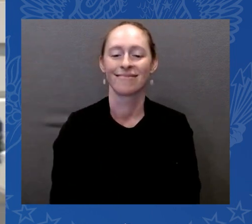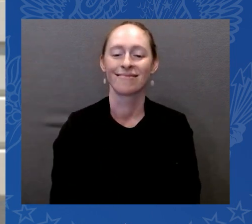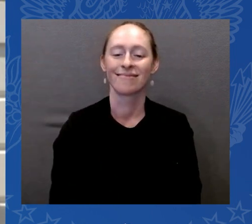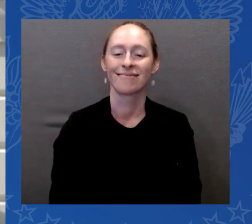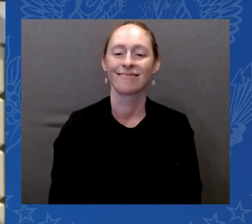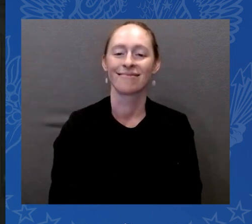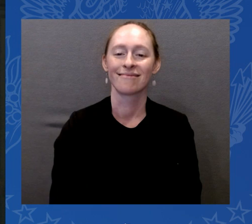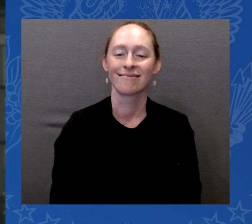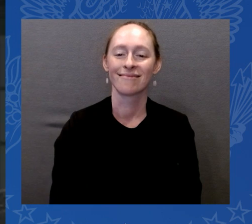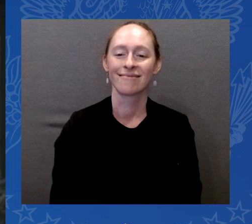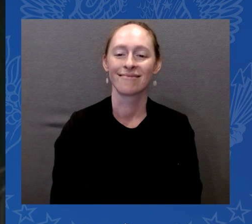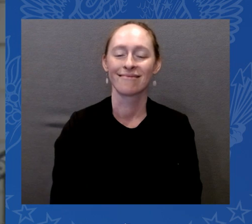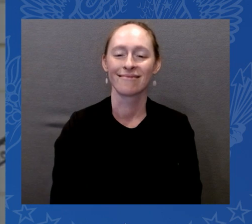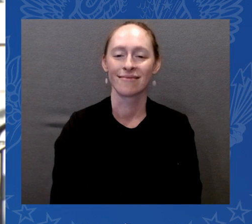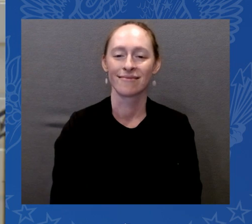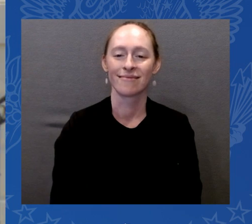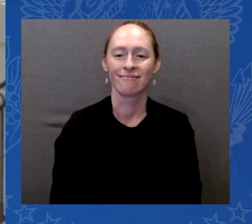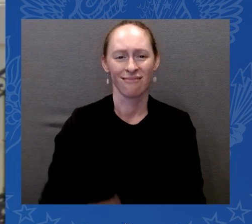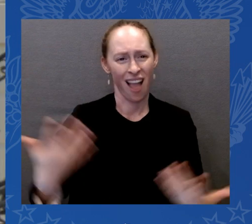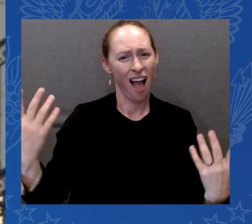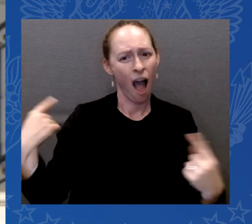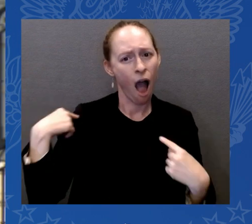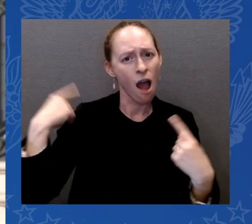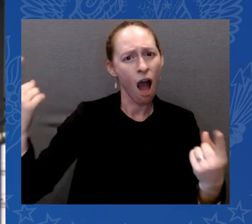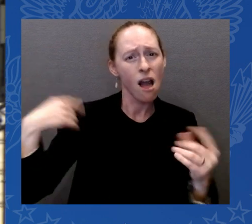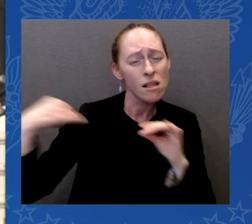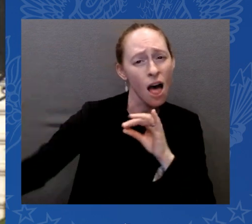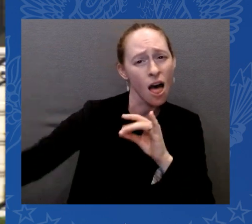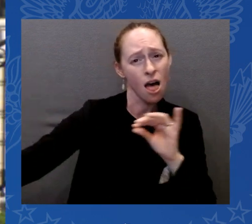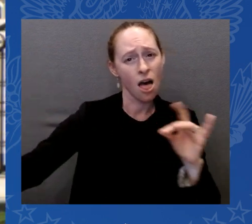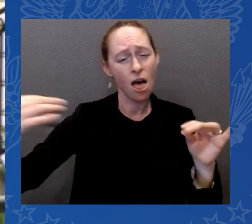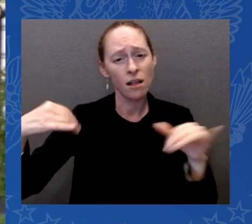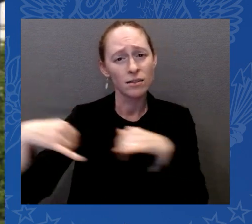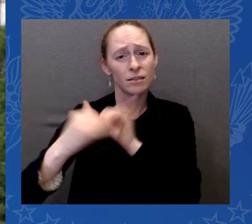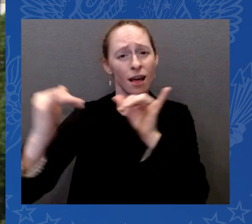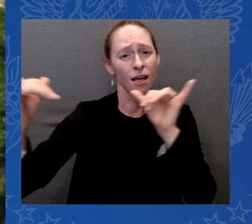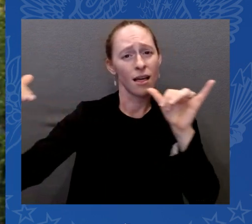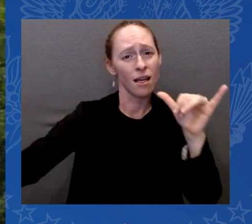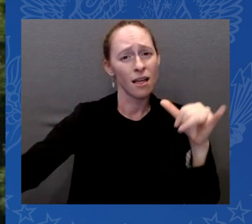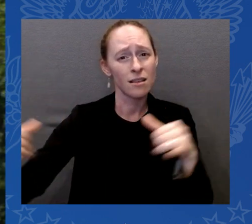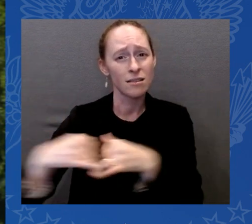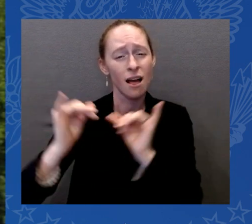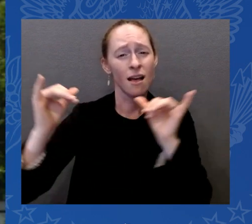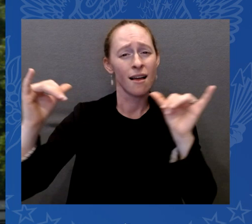How long we've been taking on these interests?" From the time I got to the Senate, 720 years ago.